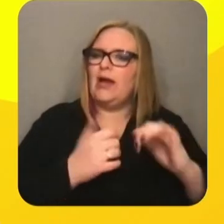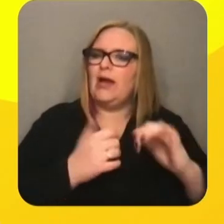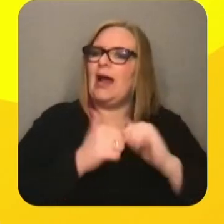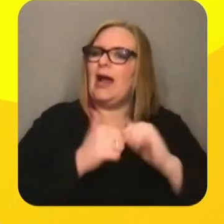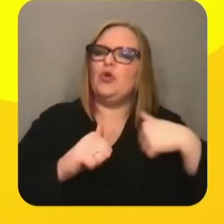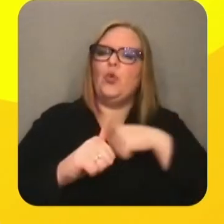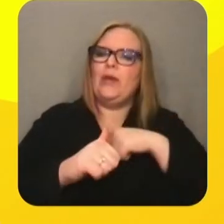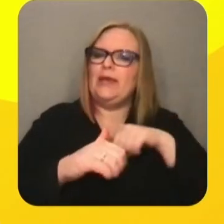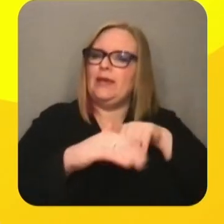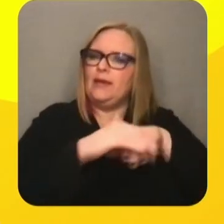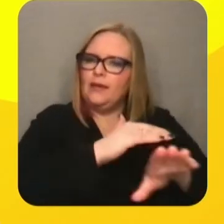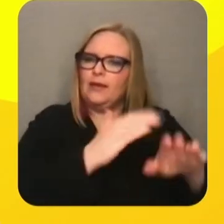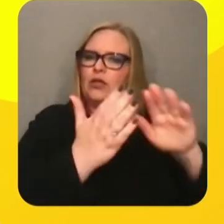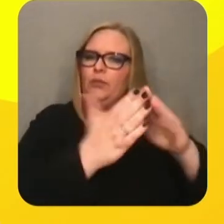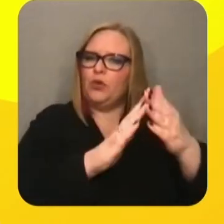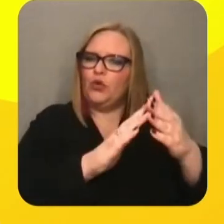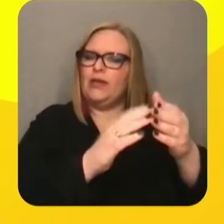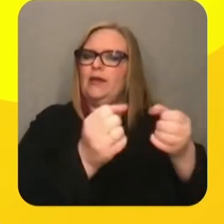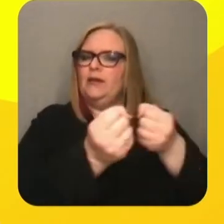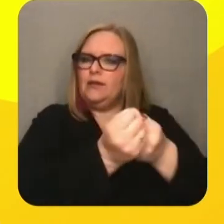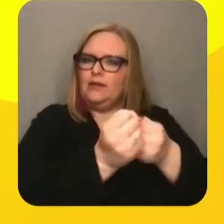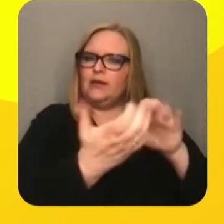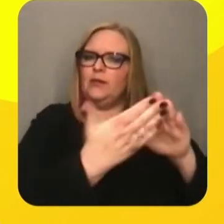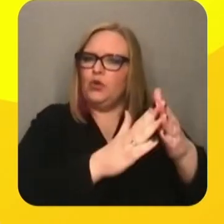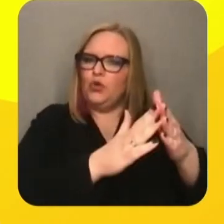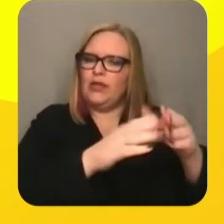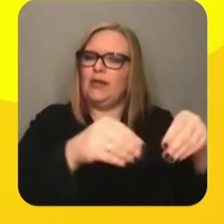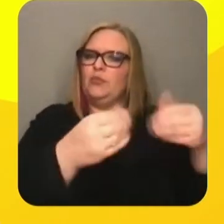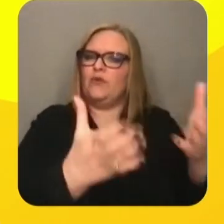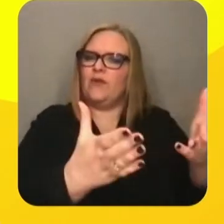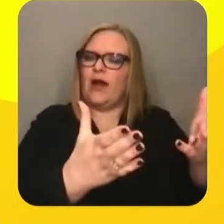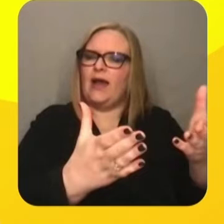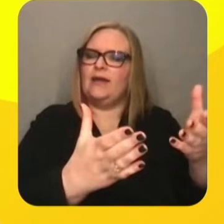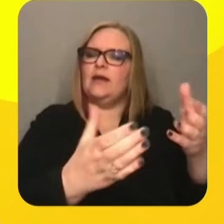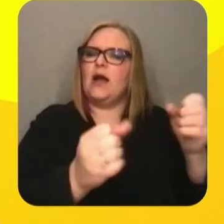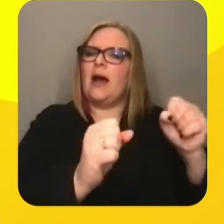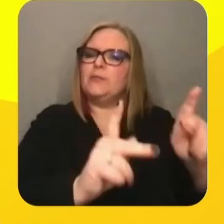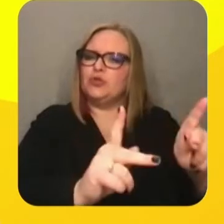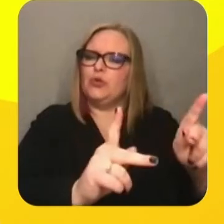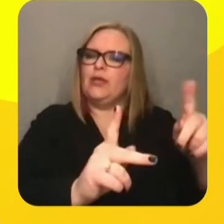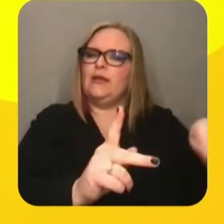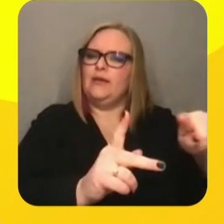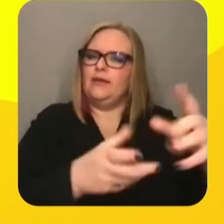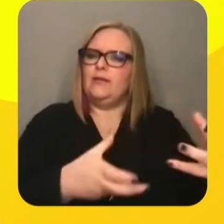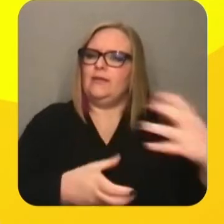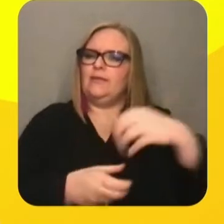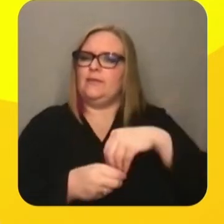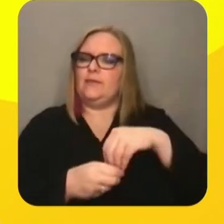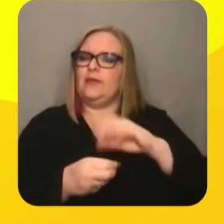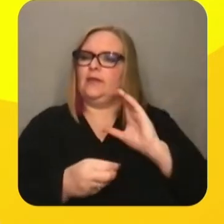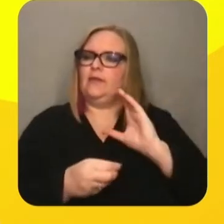how do we amplify those communities and give them a opportunity to kind of spin their narrative and explain what they're trying to achieve.